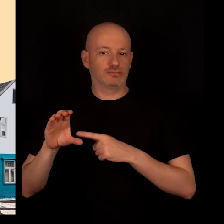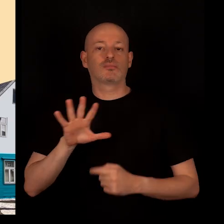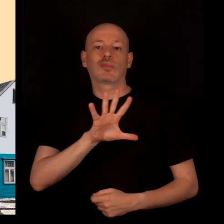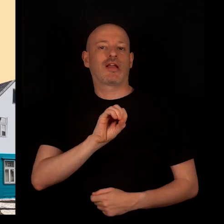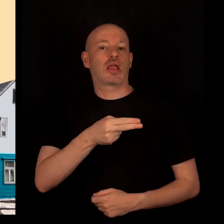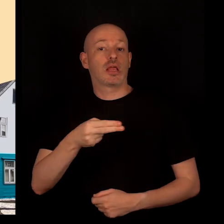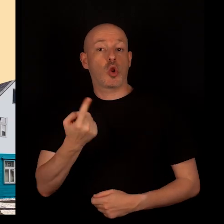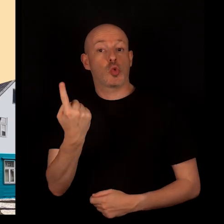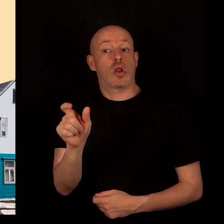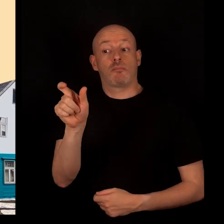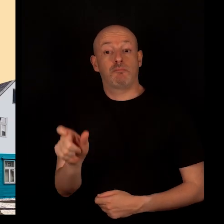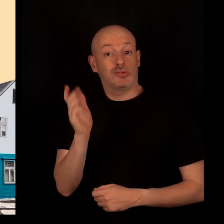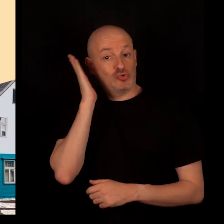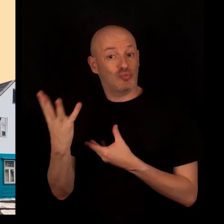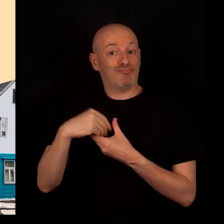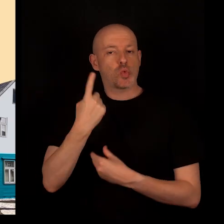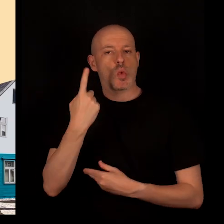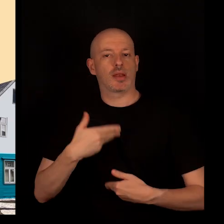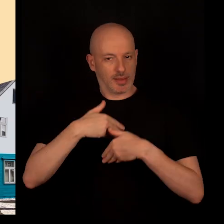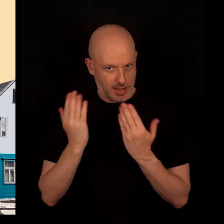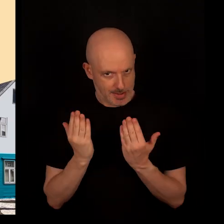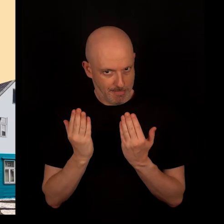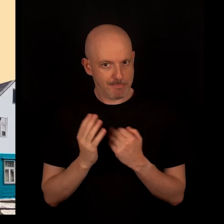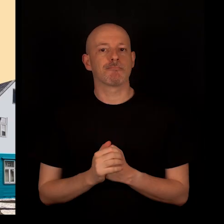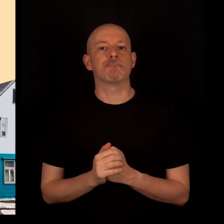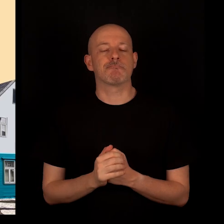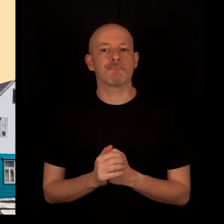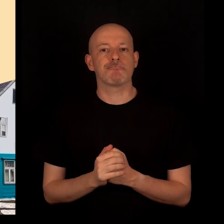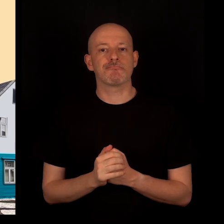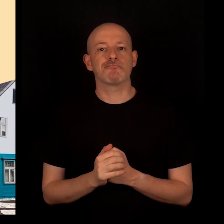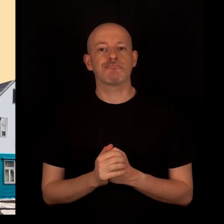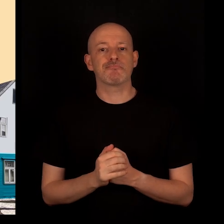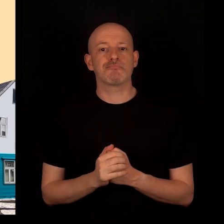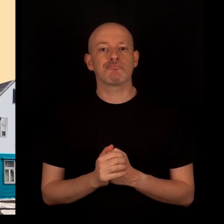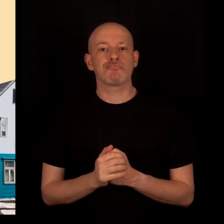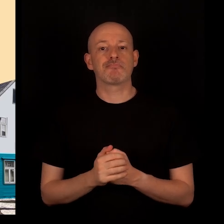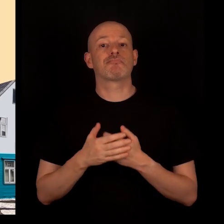You receive €50 per resident, per day.